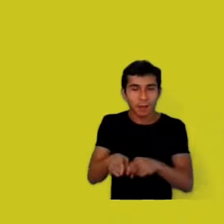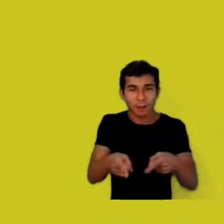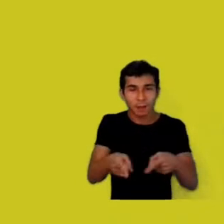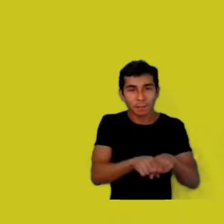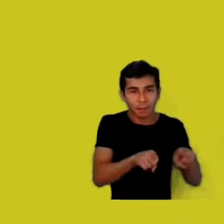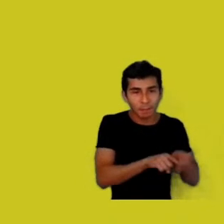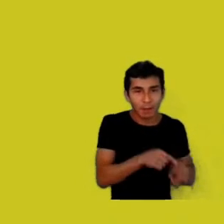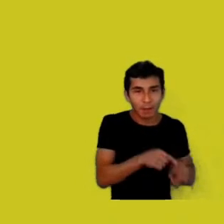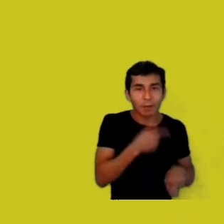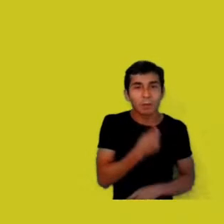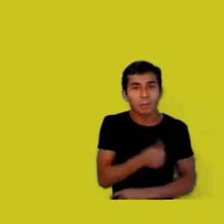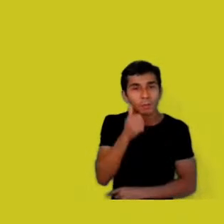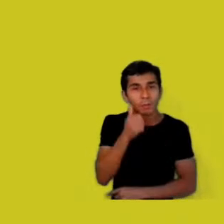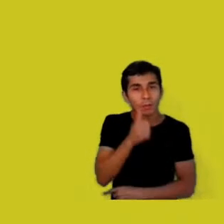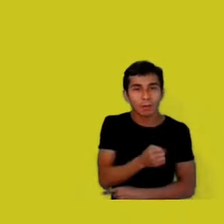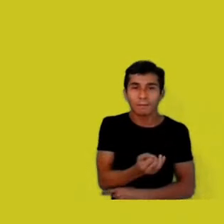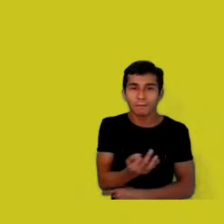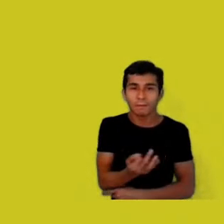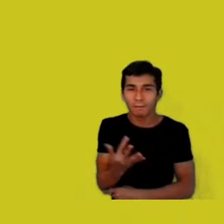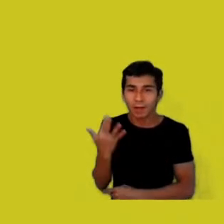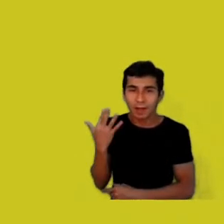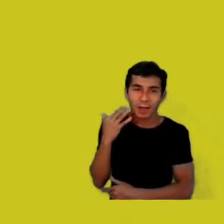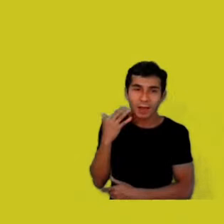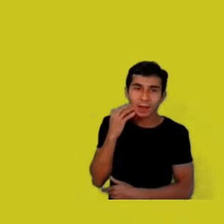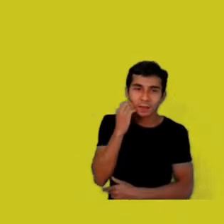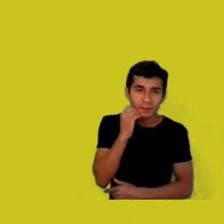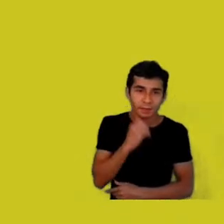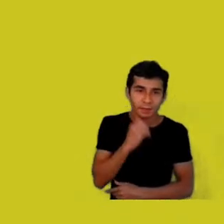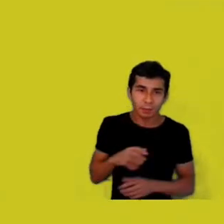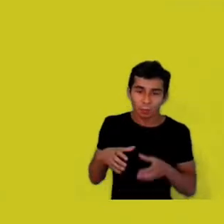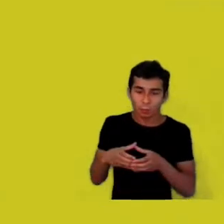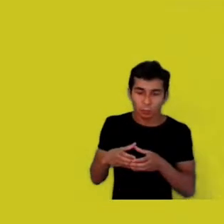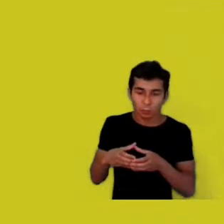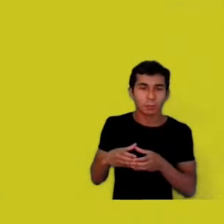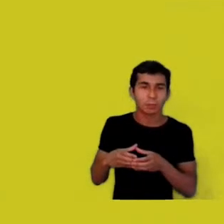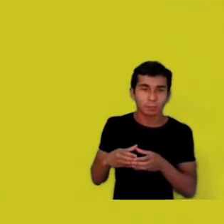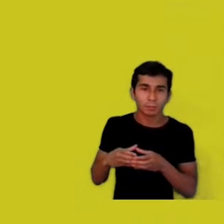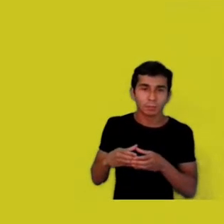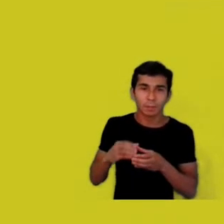from my working record with this company, Balagan,